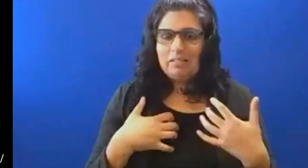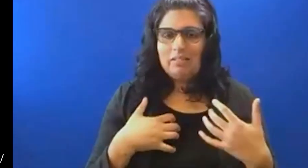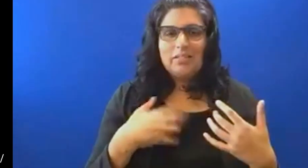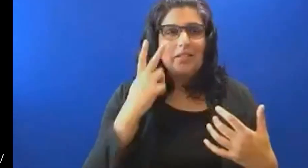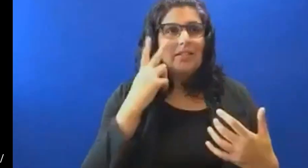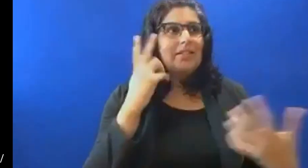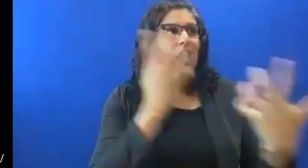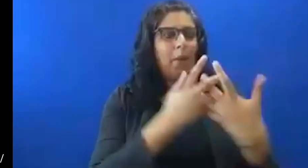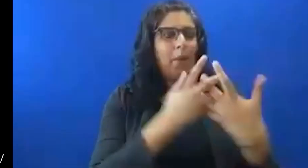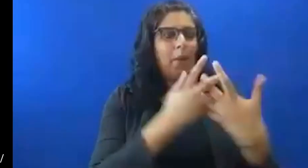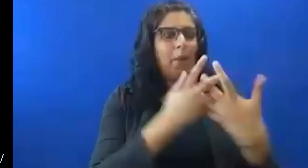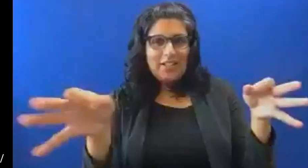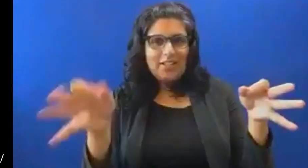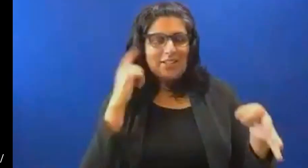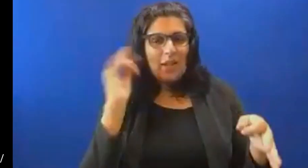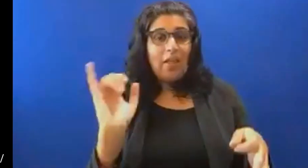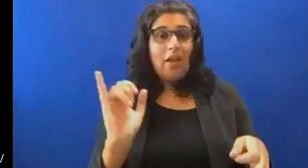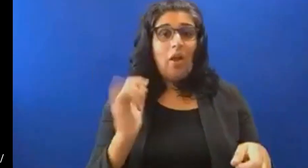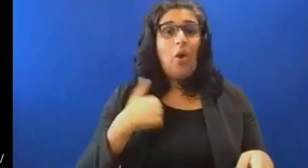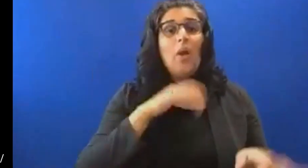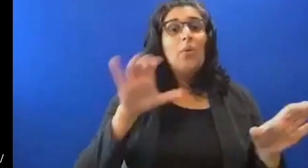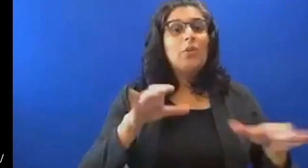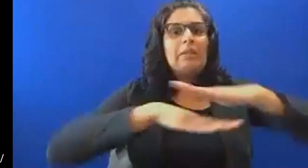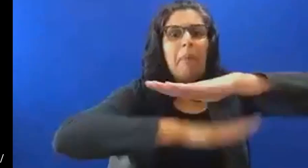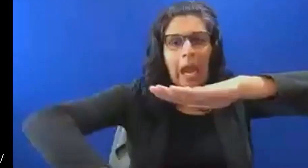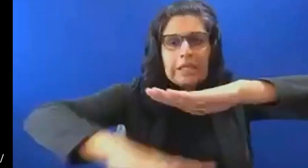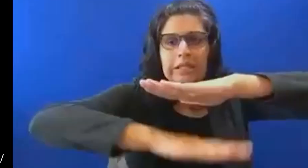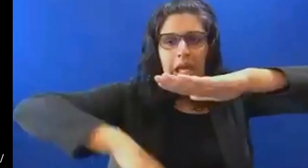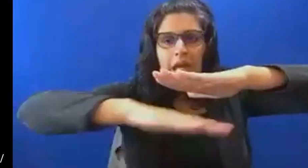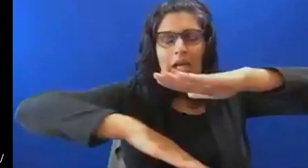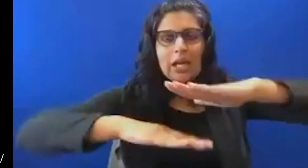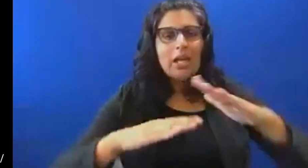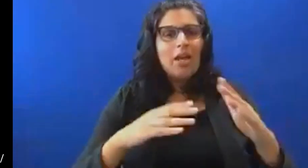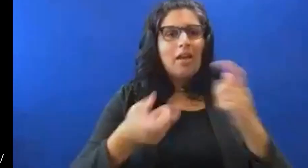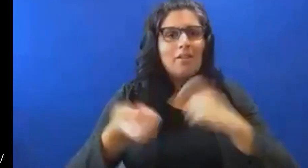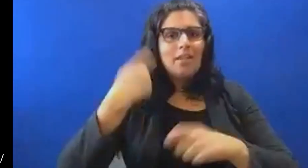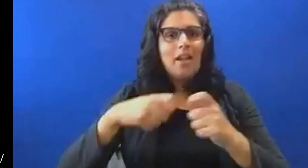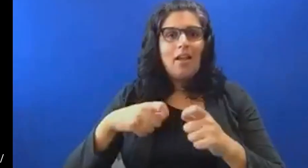almost sound like, "Well, we'll do this basic thing for you." Rather than, "Here's how we're going to include you."